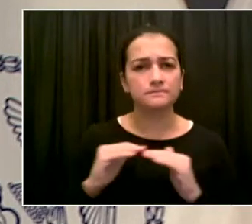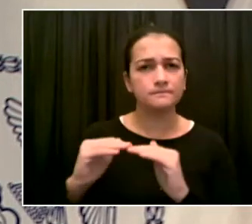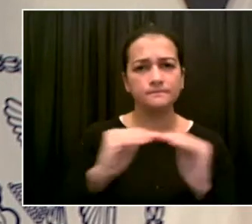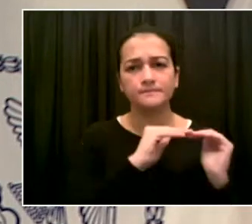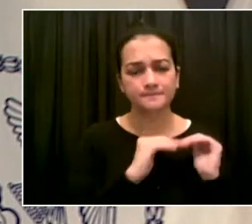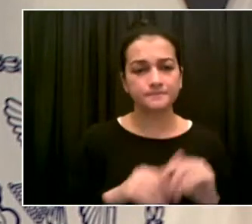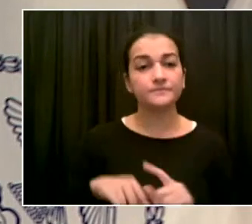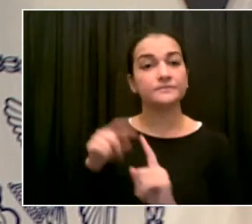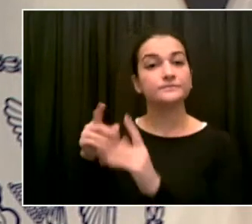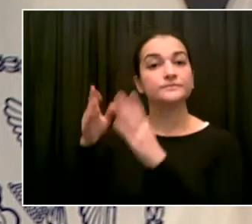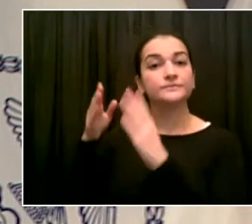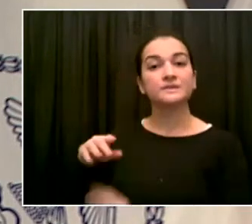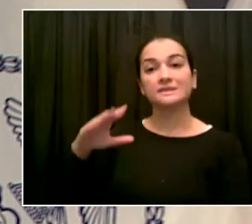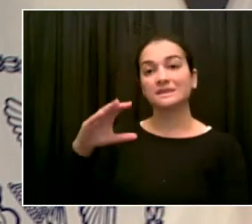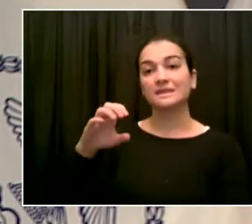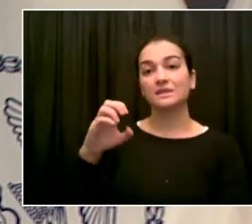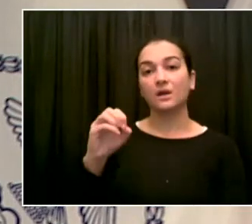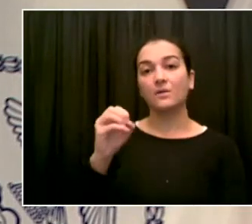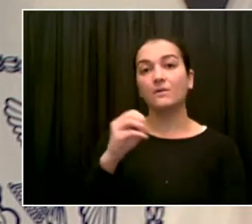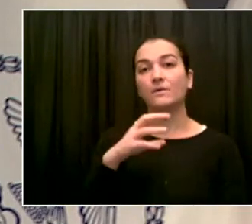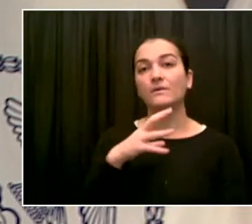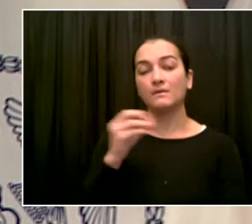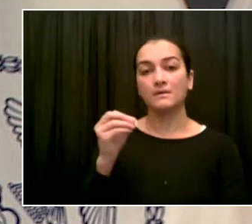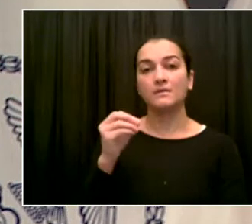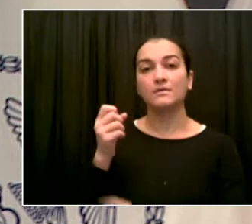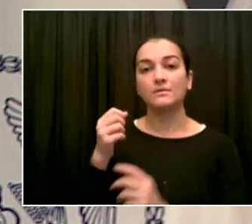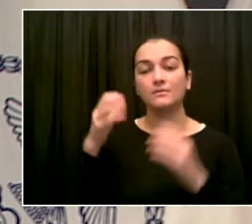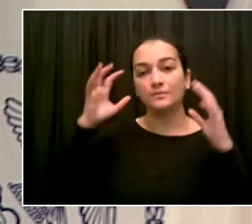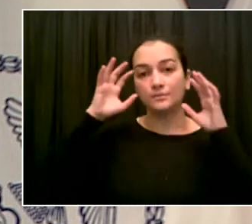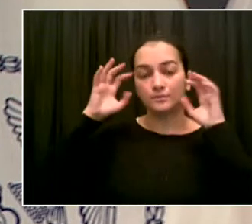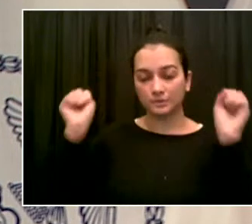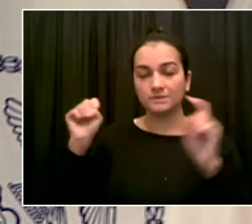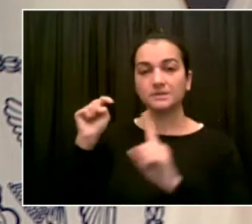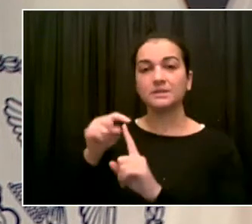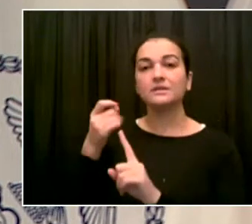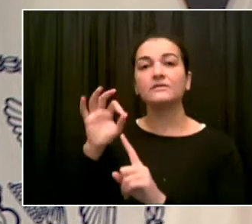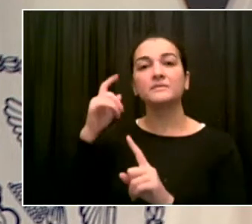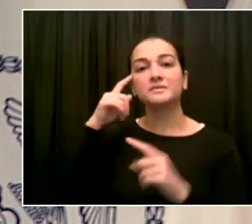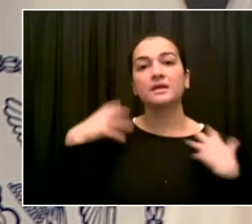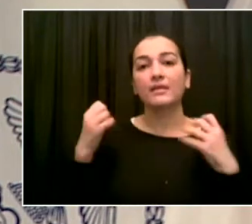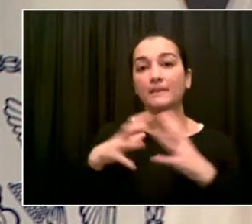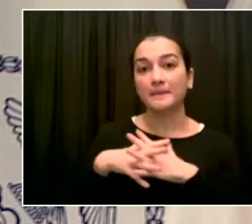TO PRESENT THE CEO AND PRESIDENT OF MENTAL HEALTH